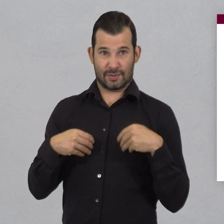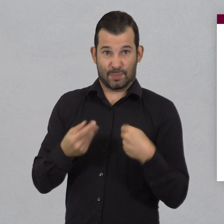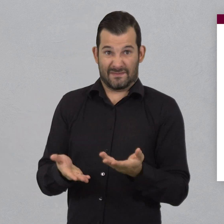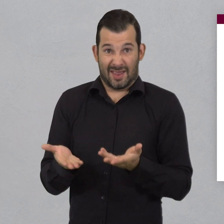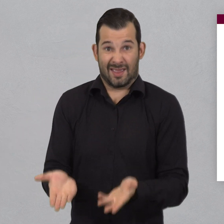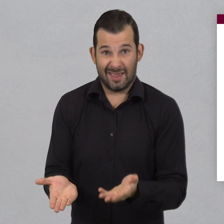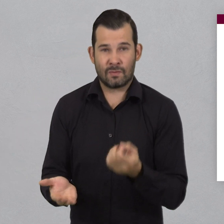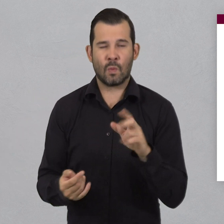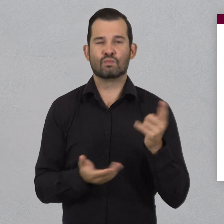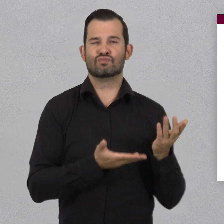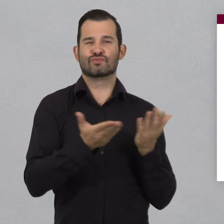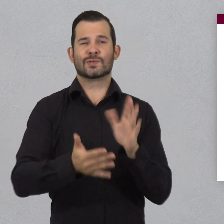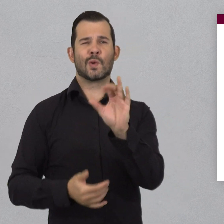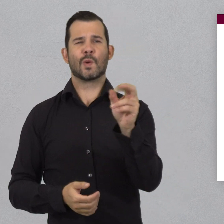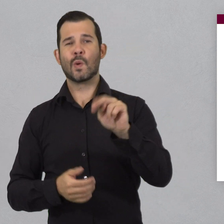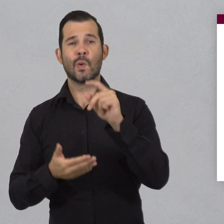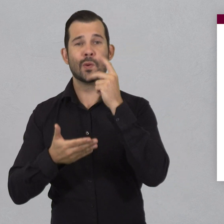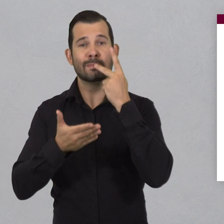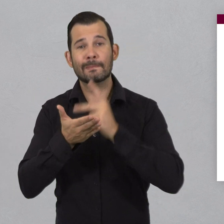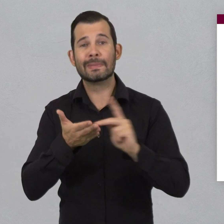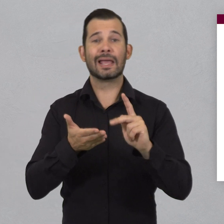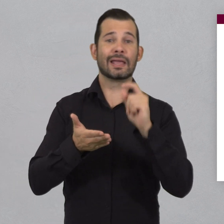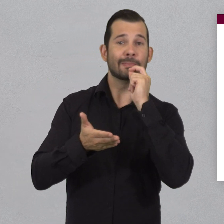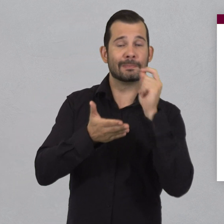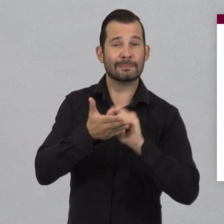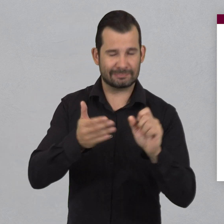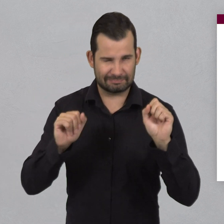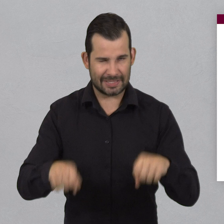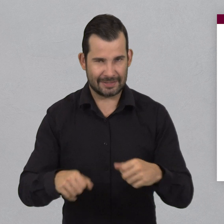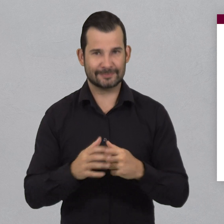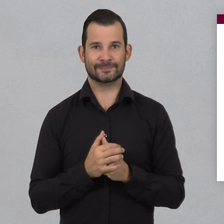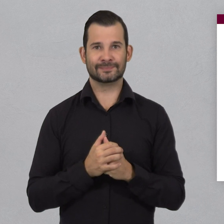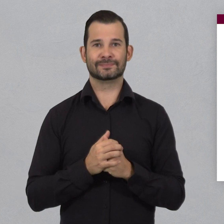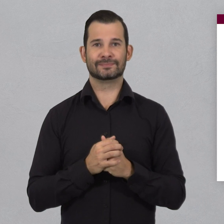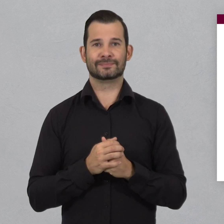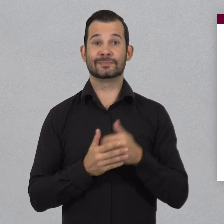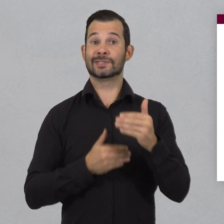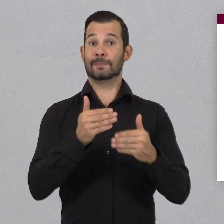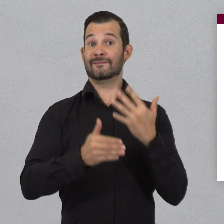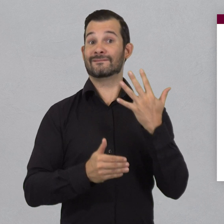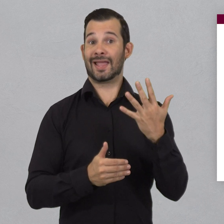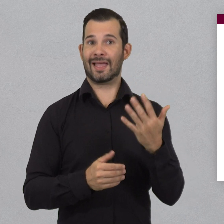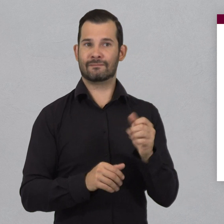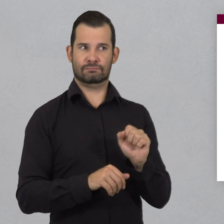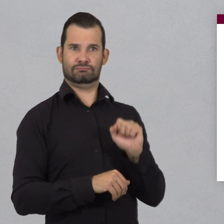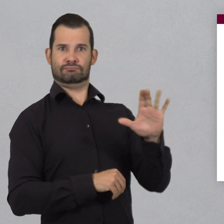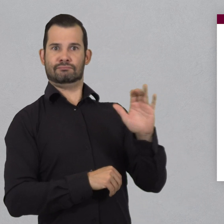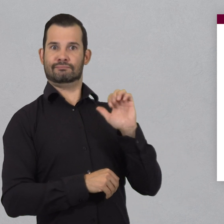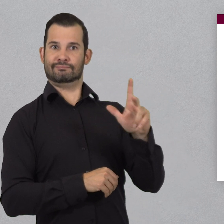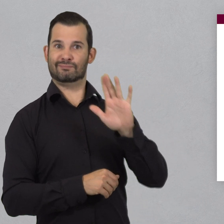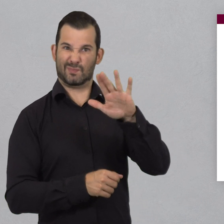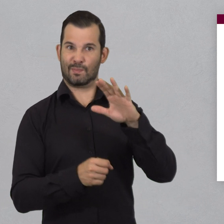or you can bring your own pen or pencil. STEP 5: Return your marked ballot